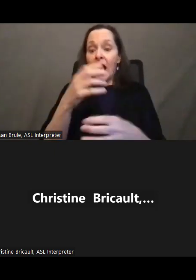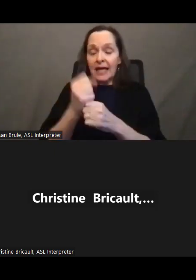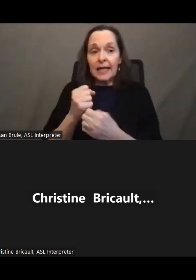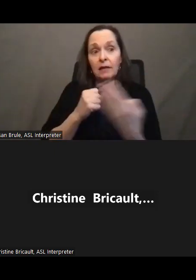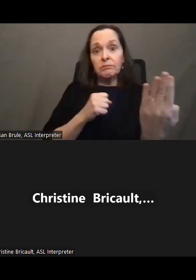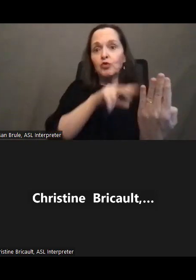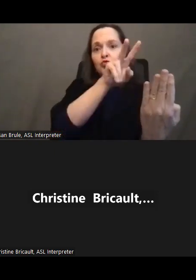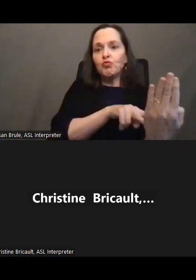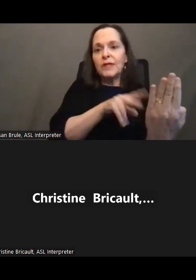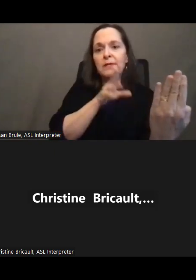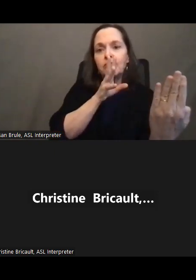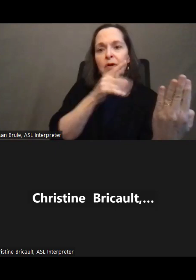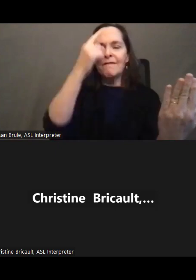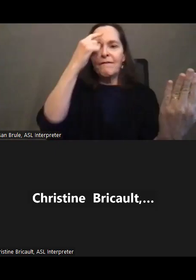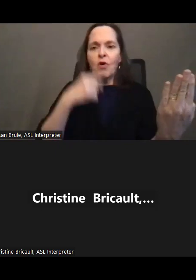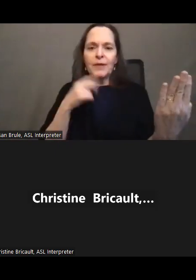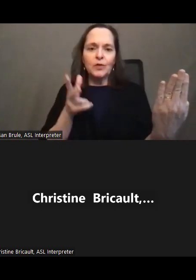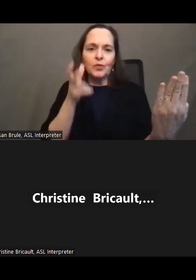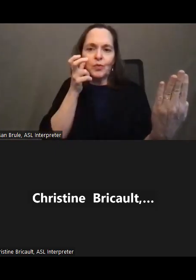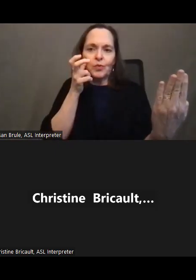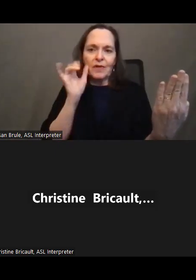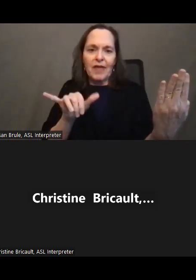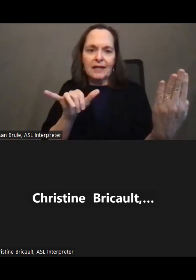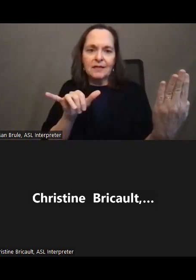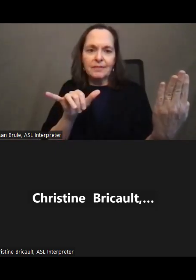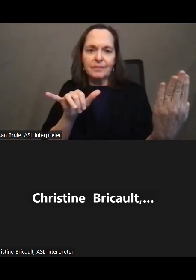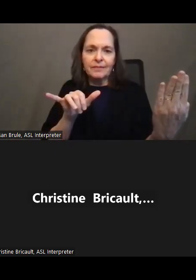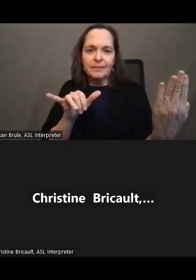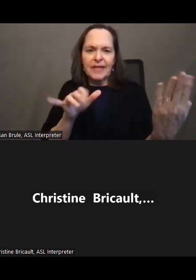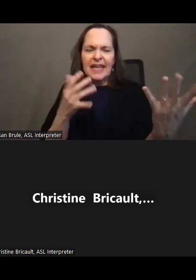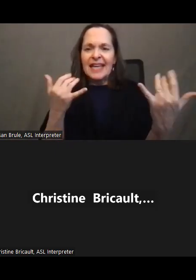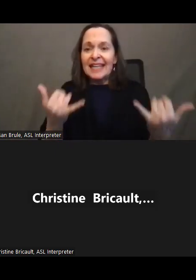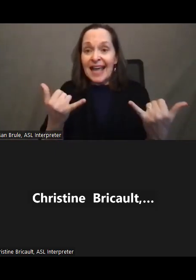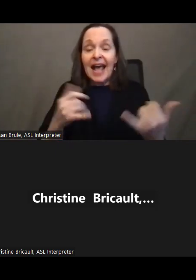You can answer by raising your hand, or you can put an answer in the Q & A as well. And I'll read it off.